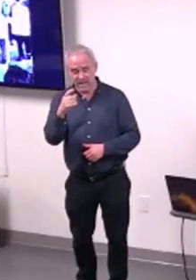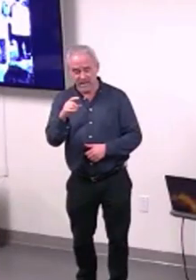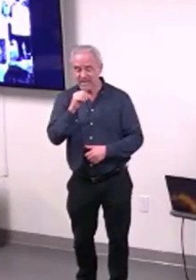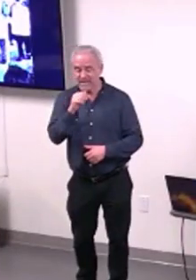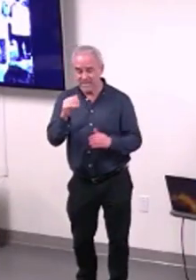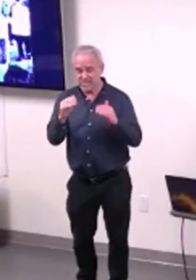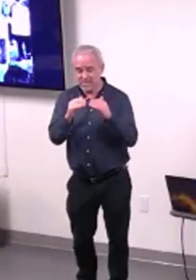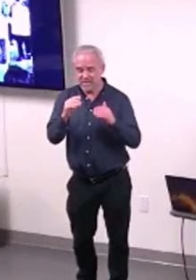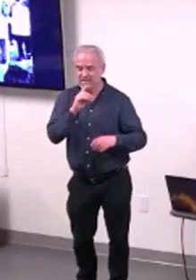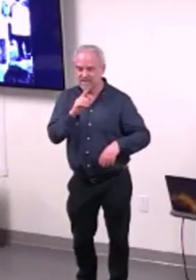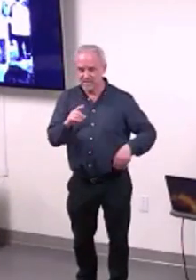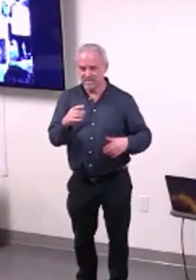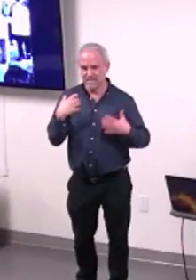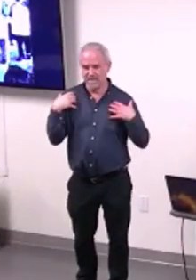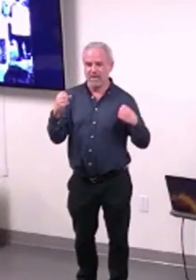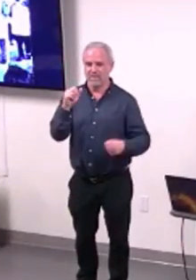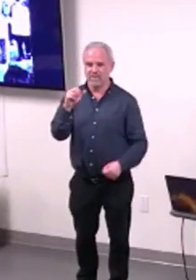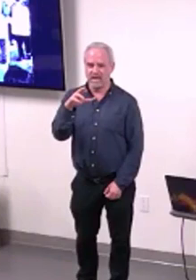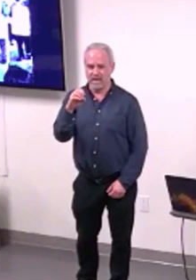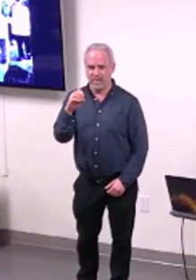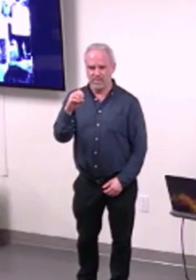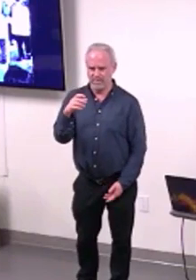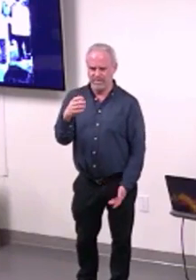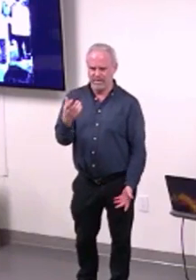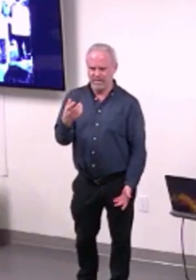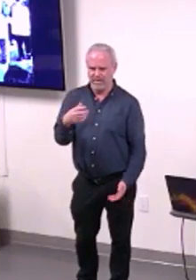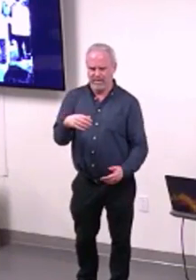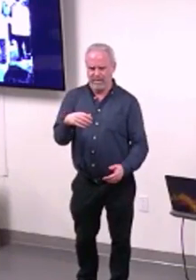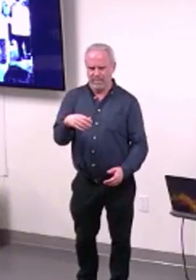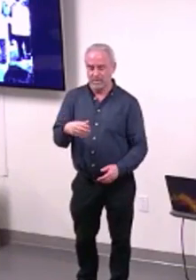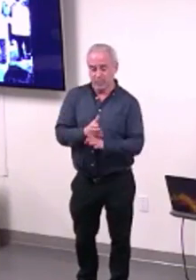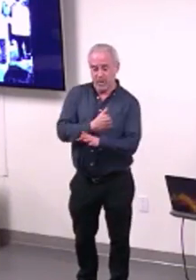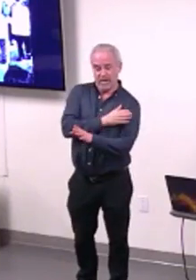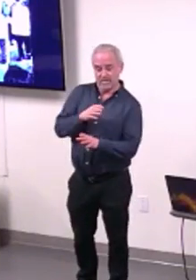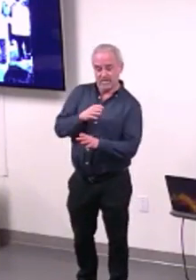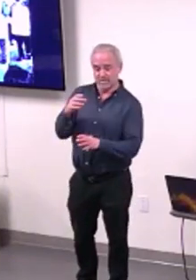Prior to his assassination that he was working on was healthcare